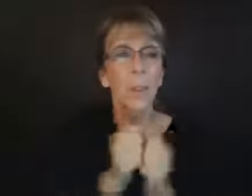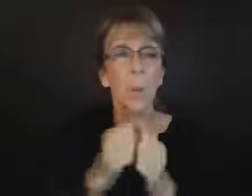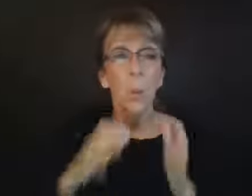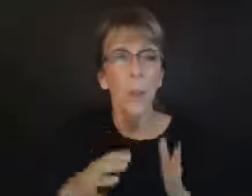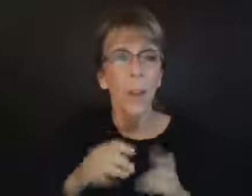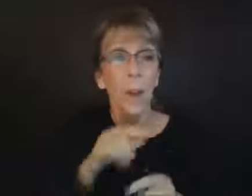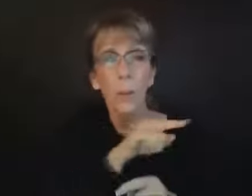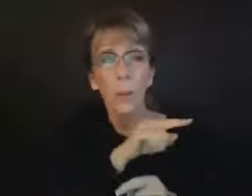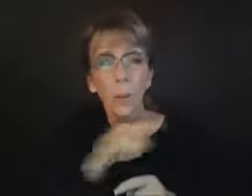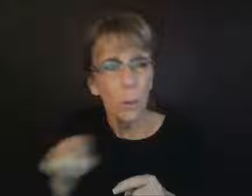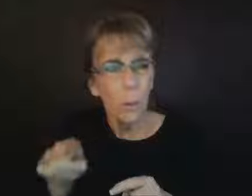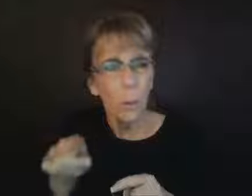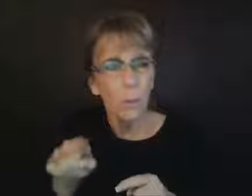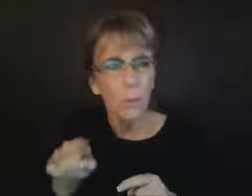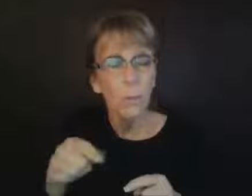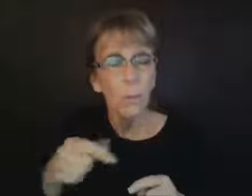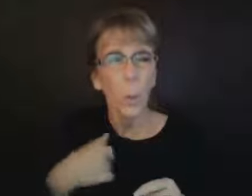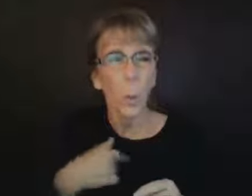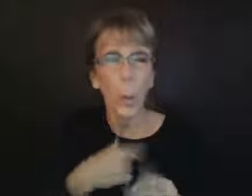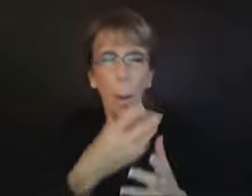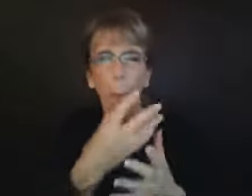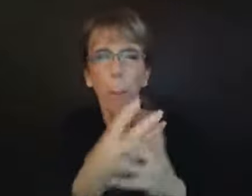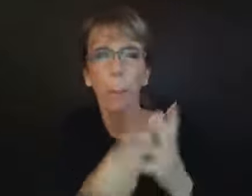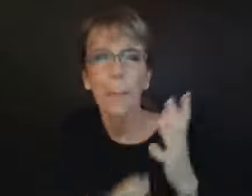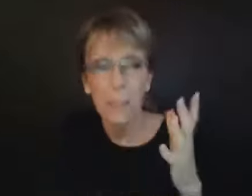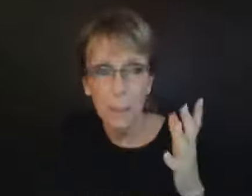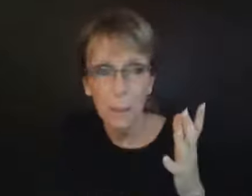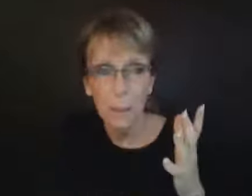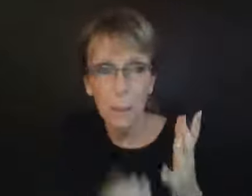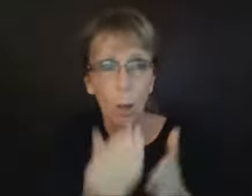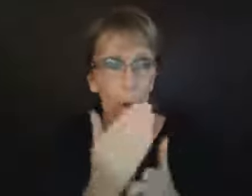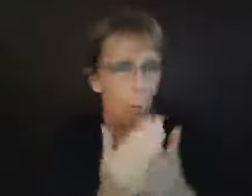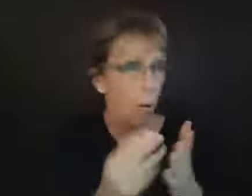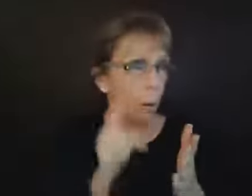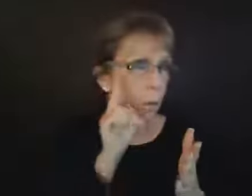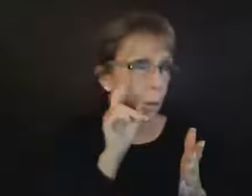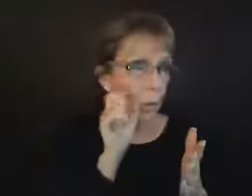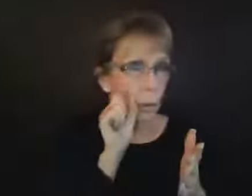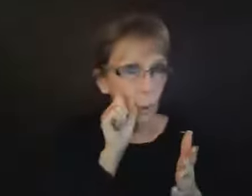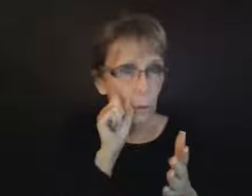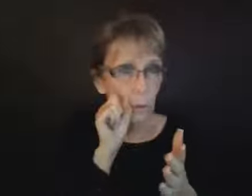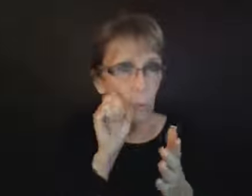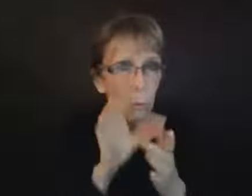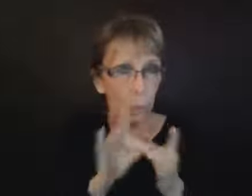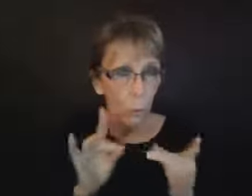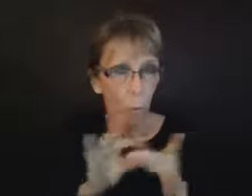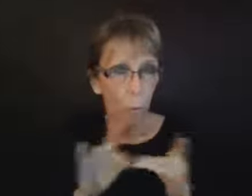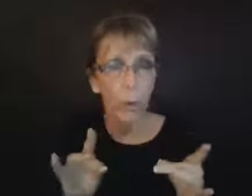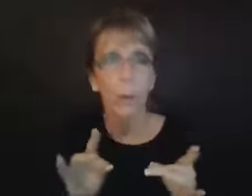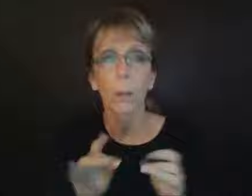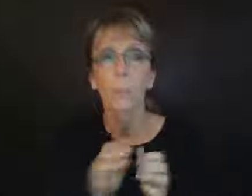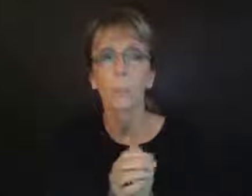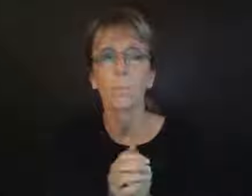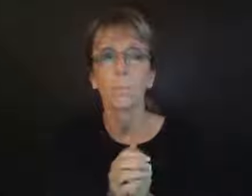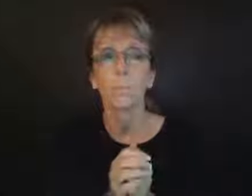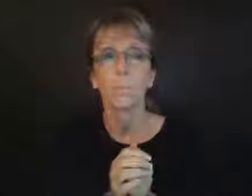Without you, we are missing part of the Usher syndrome story.